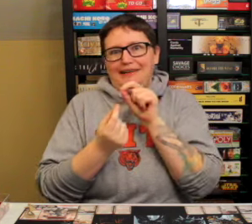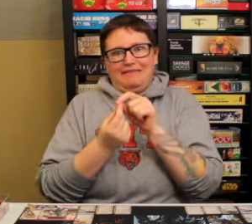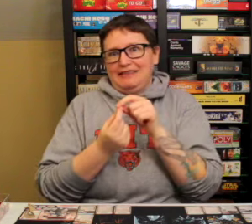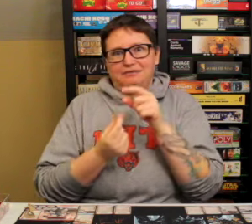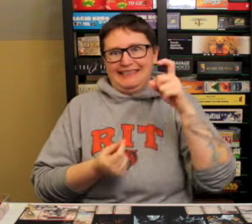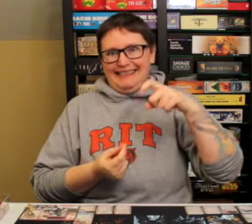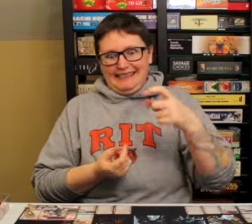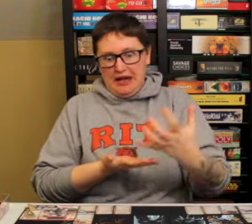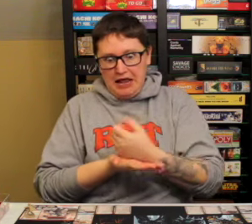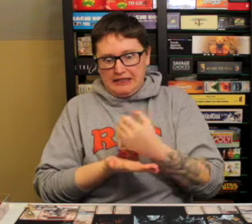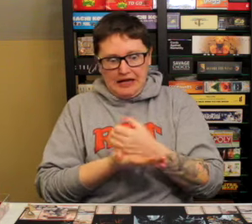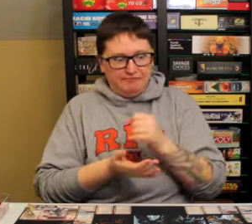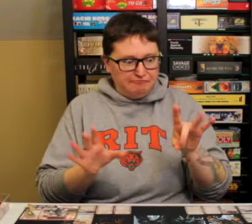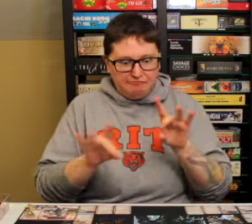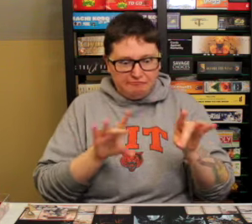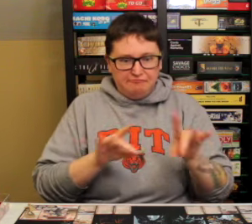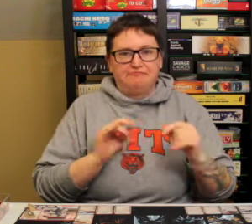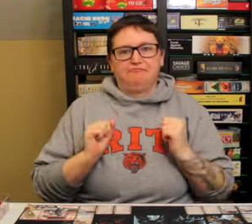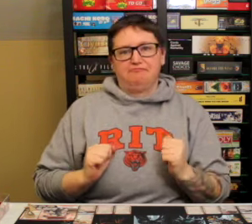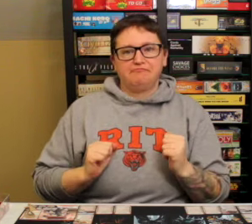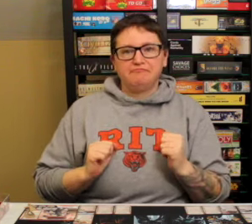is you want to collect a certain set of things.